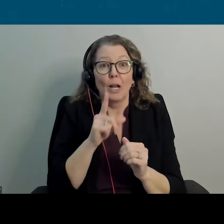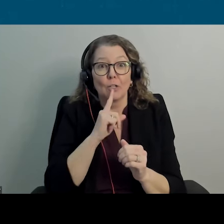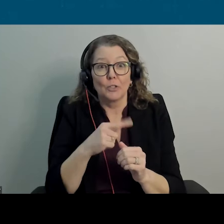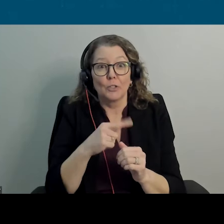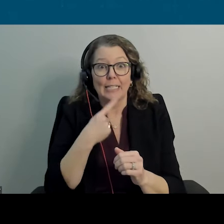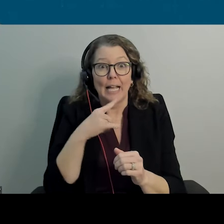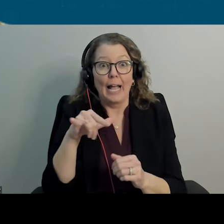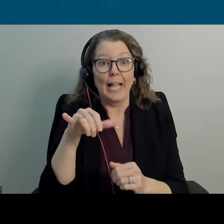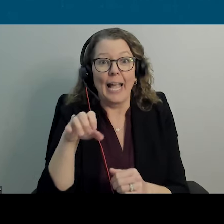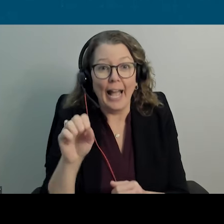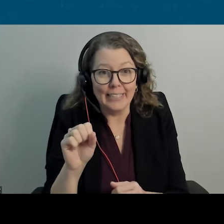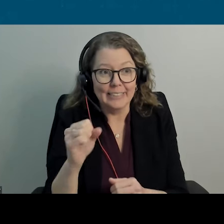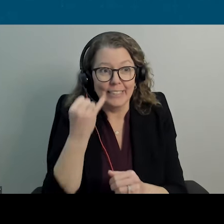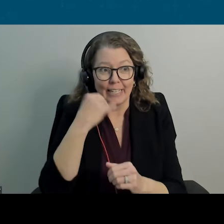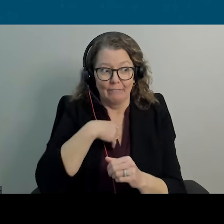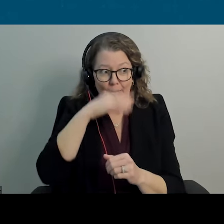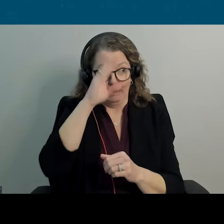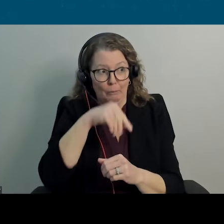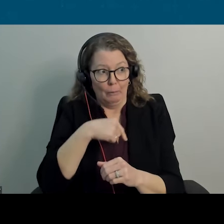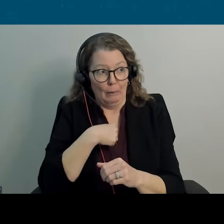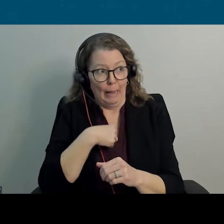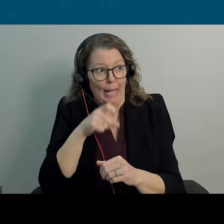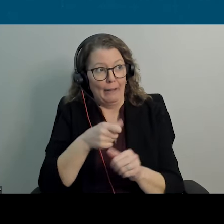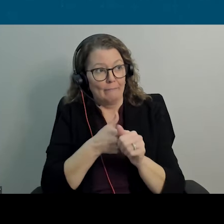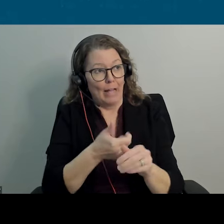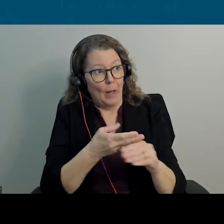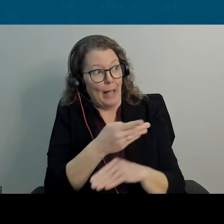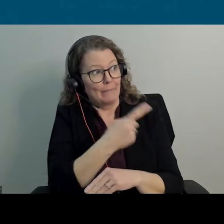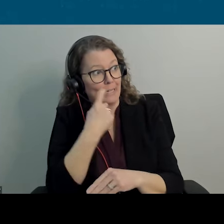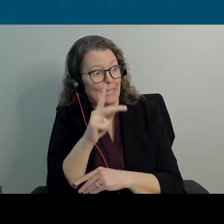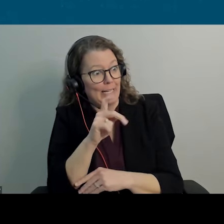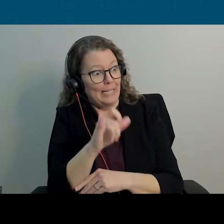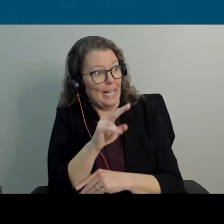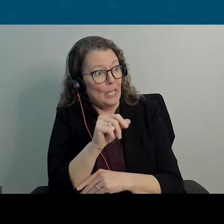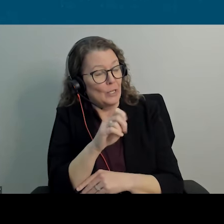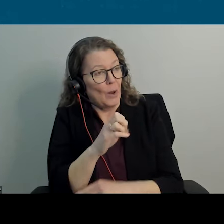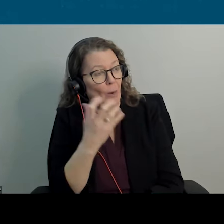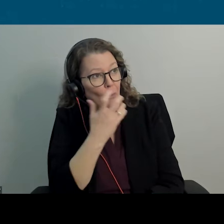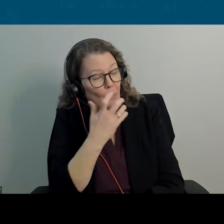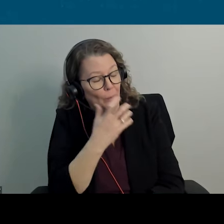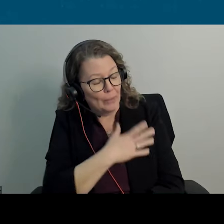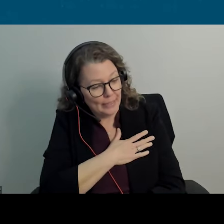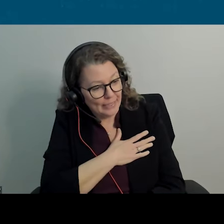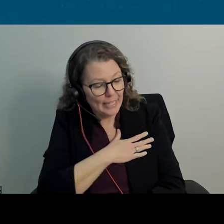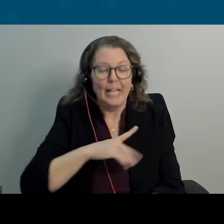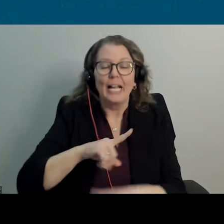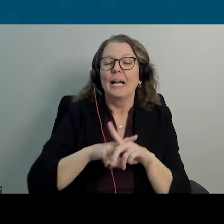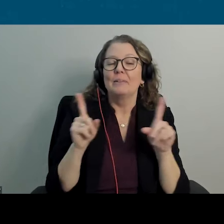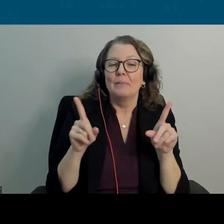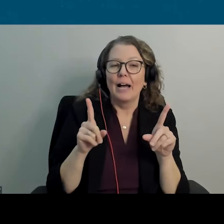if I know I was following Haben and Lainey, with such an amazing keynote today. But hopefully a lot of what I'll cover